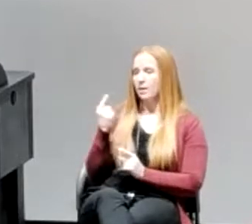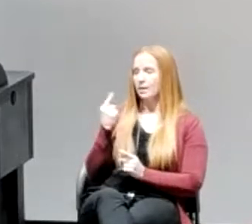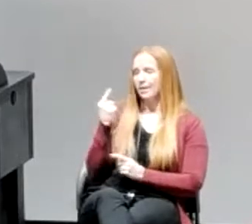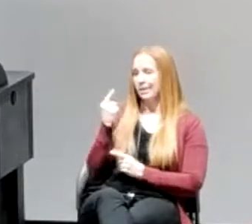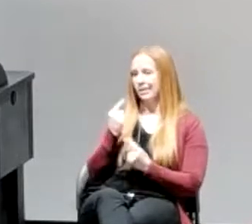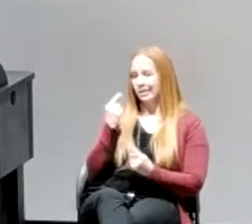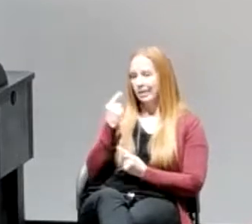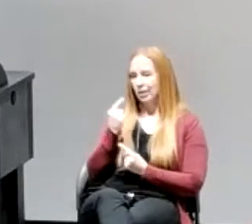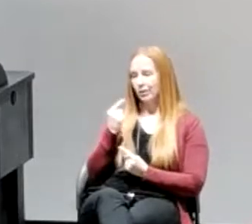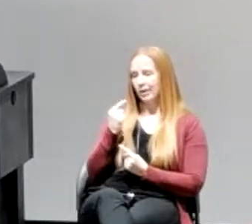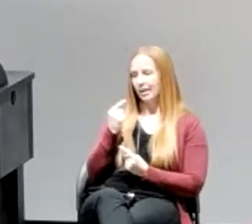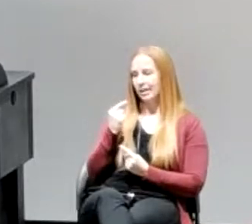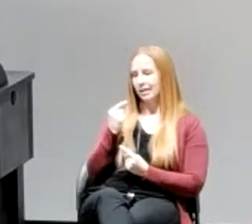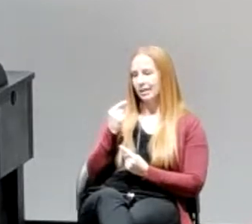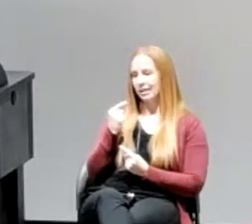The one story he told